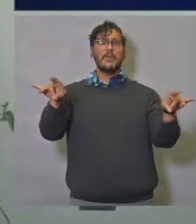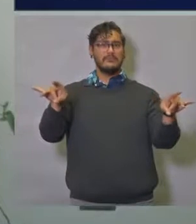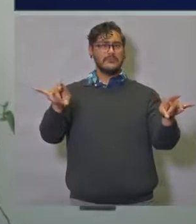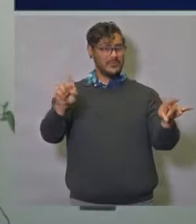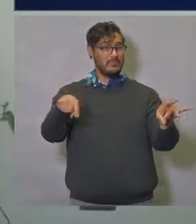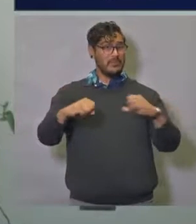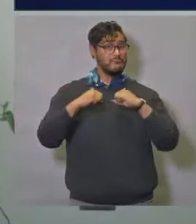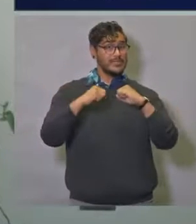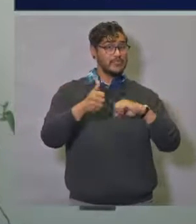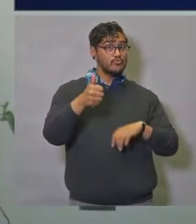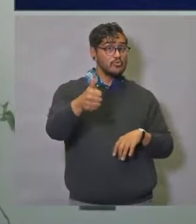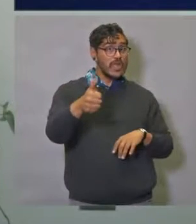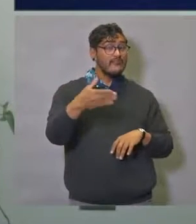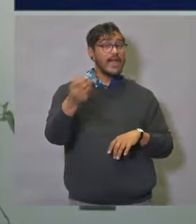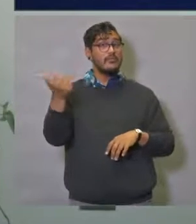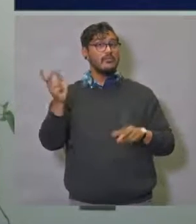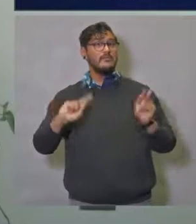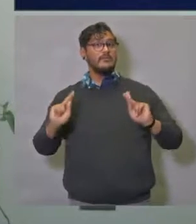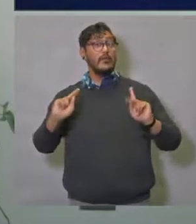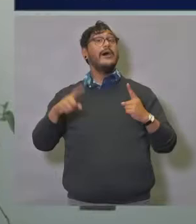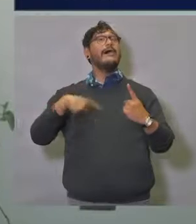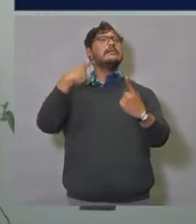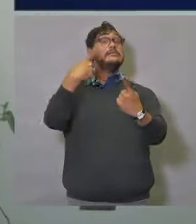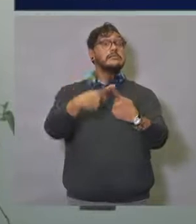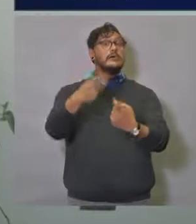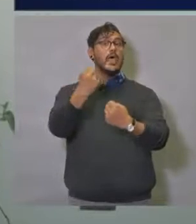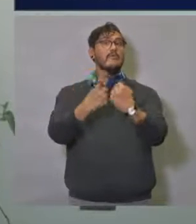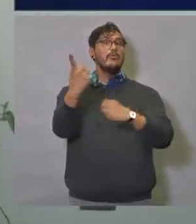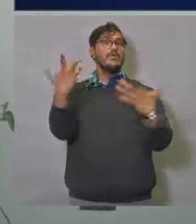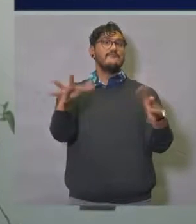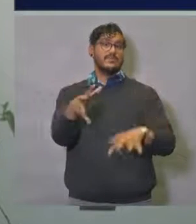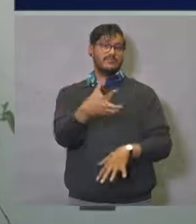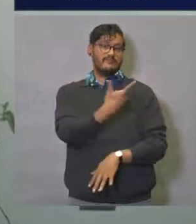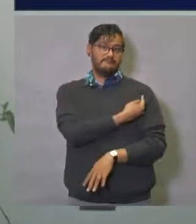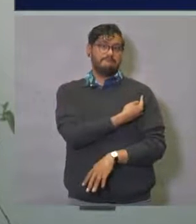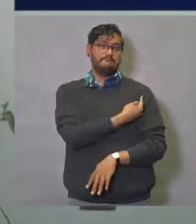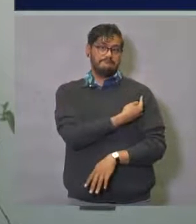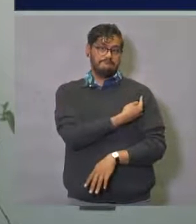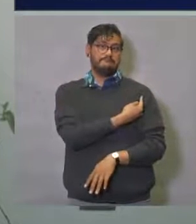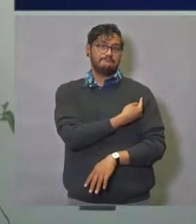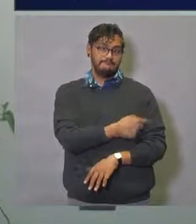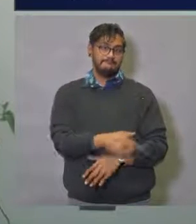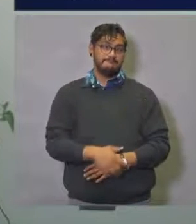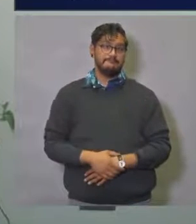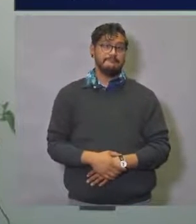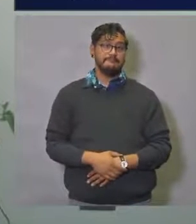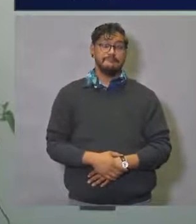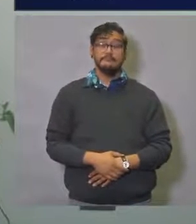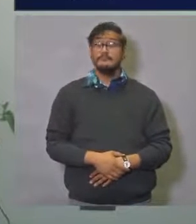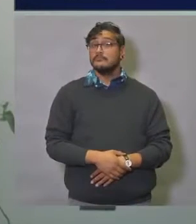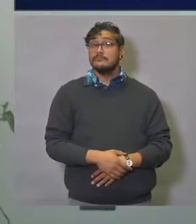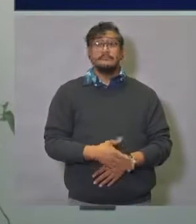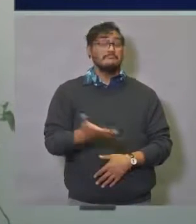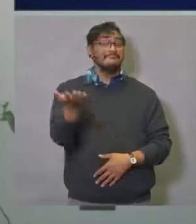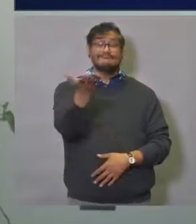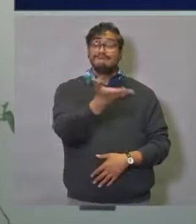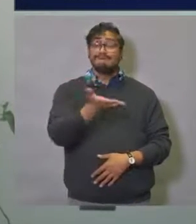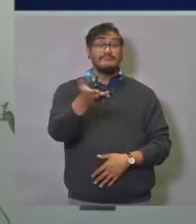PROTECT YOURSELF AND OTHERS